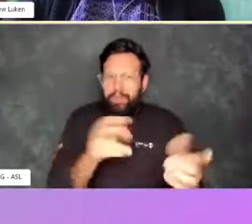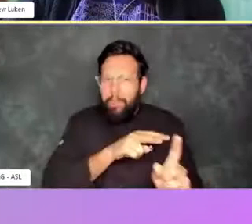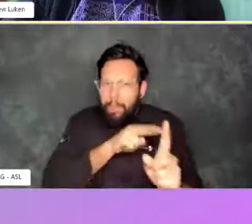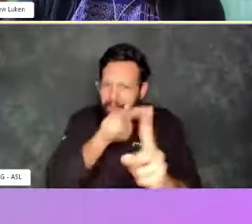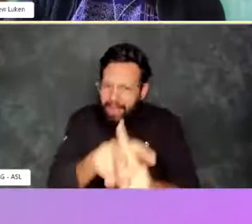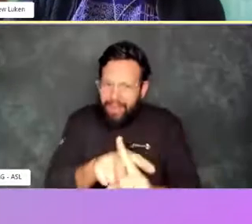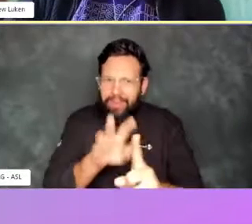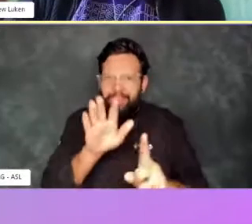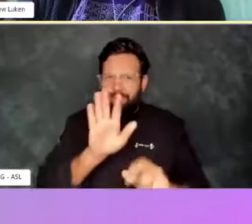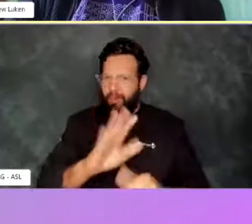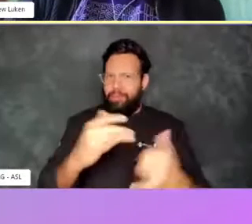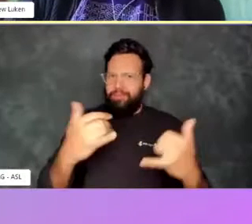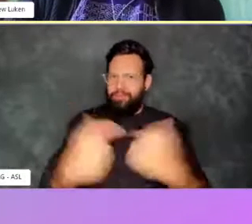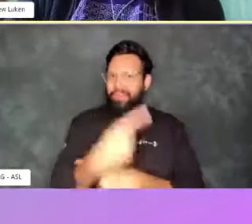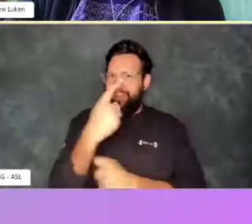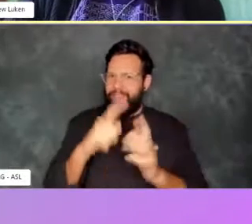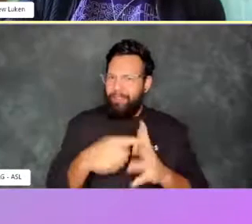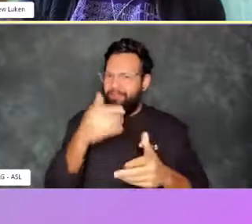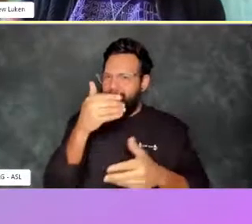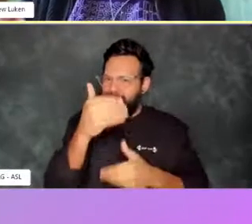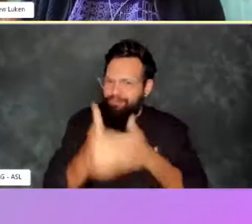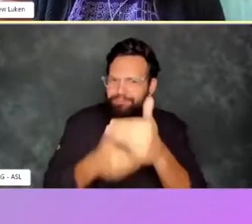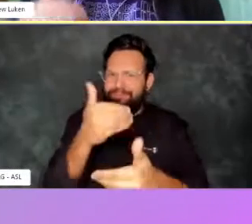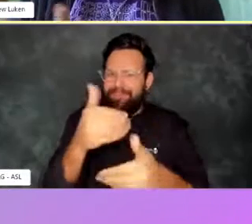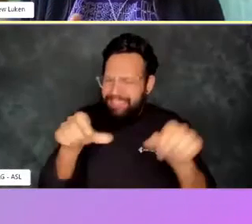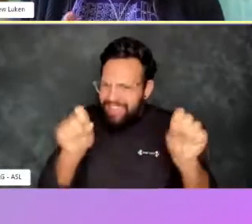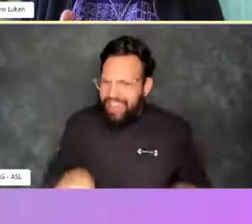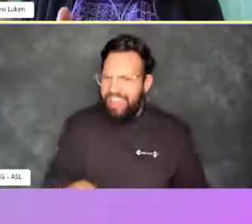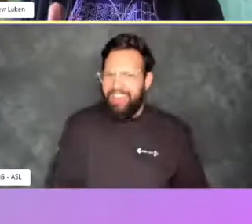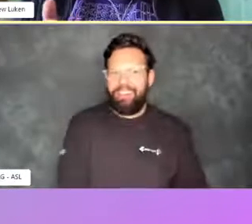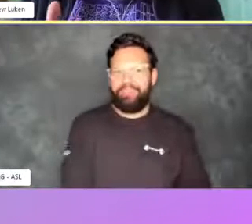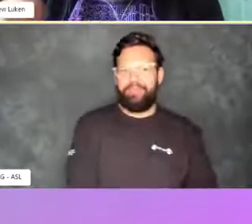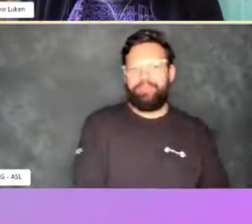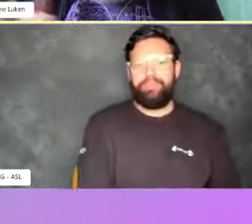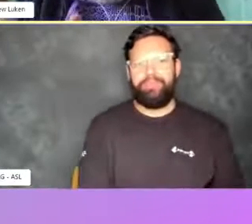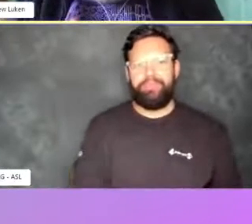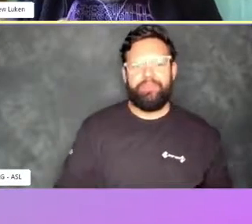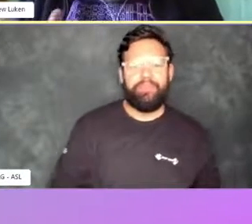are currently doing. That you can start working on. So, there's something hopefully in